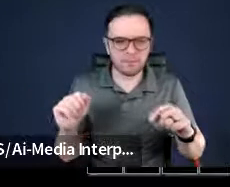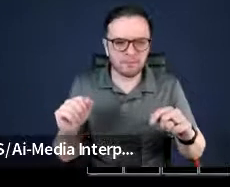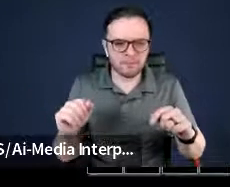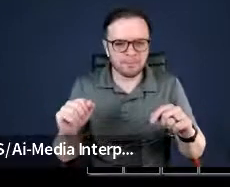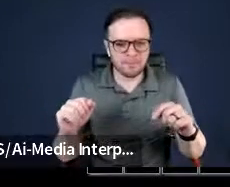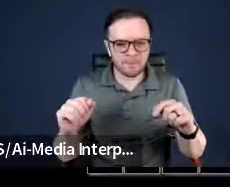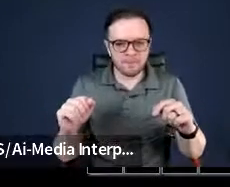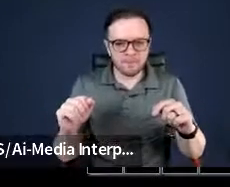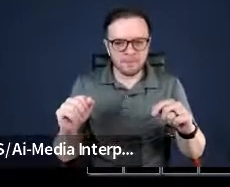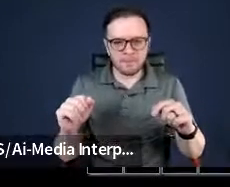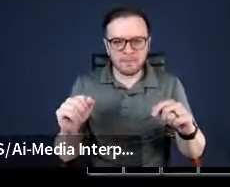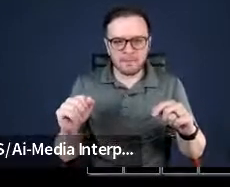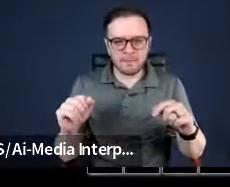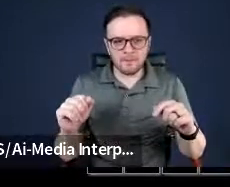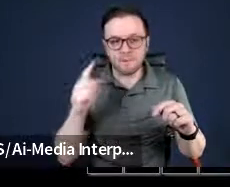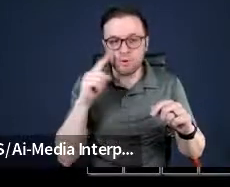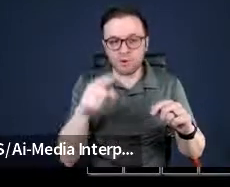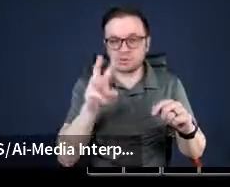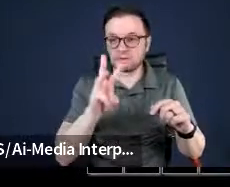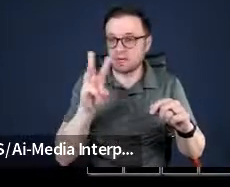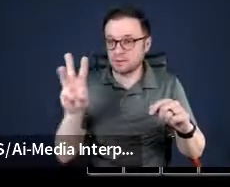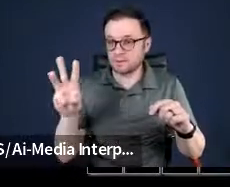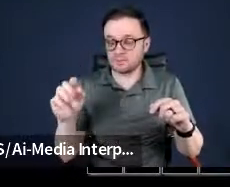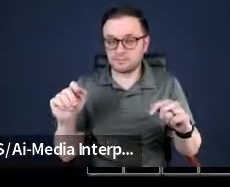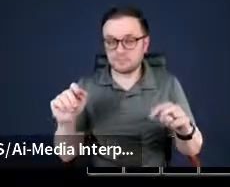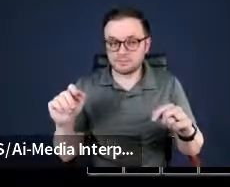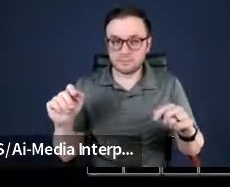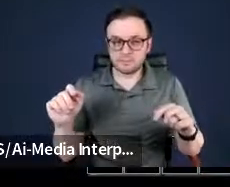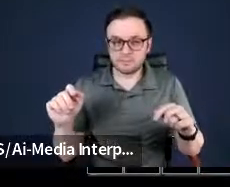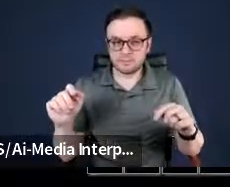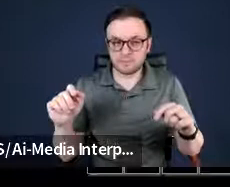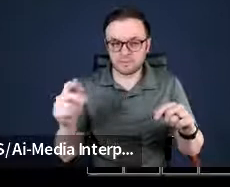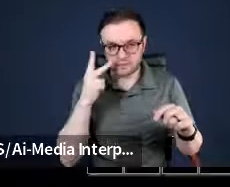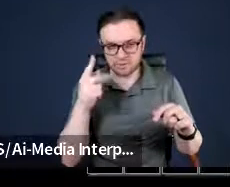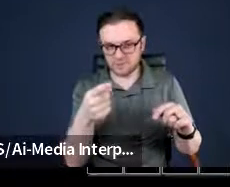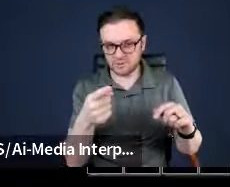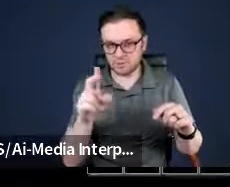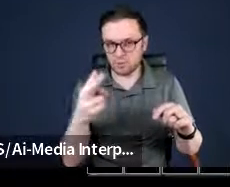if there are any bad links. You can hit structure and it will show you the landmarks of